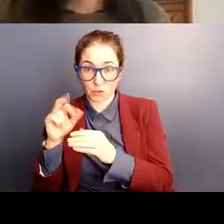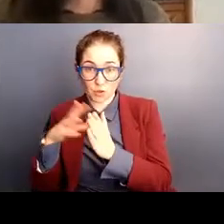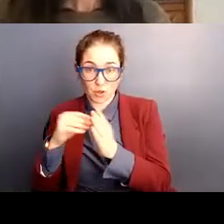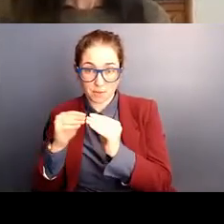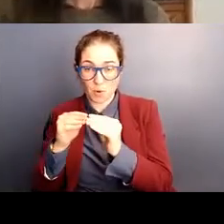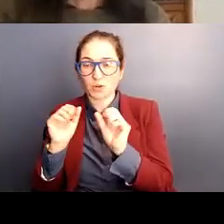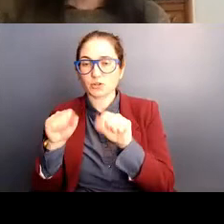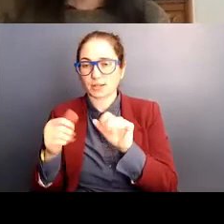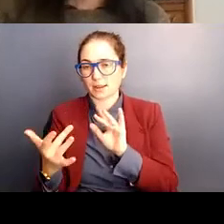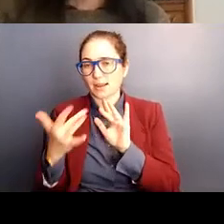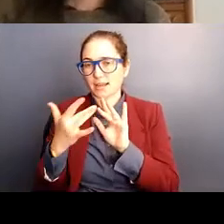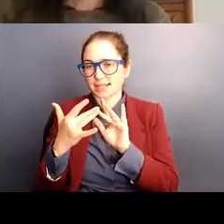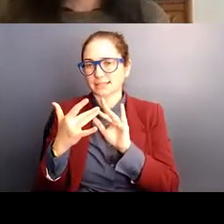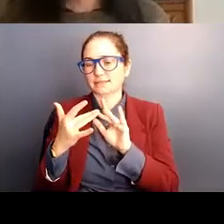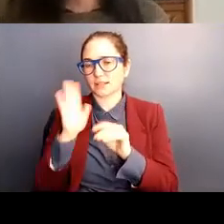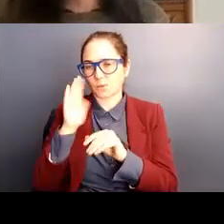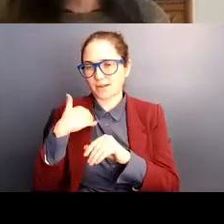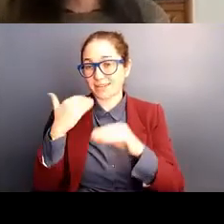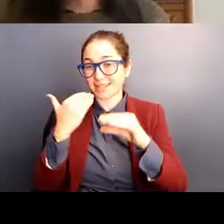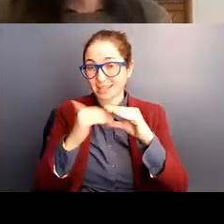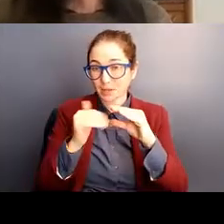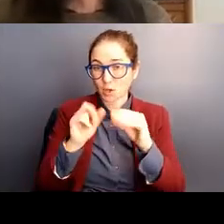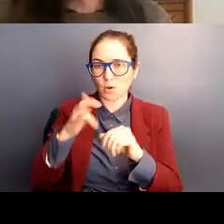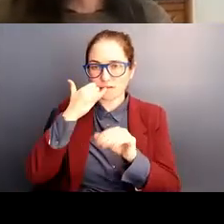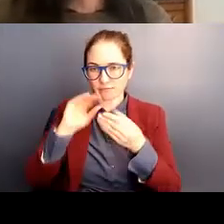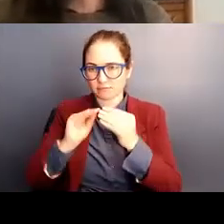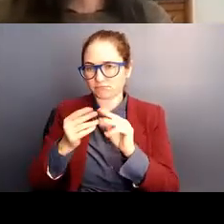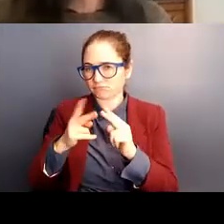contact...and email address, or a phone number with as much advance